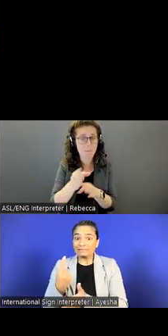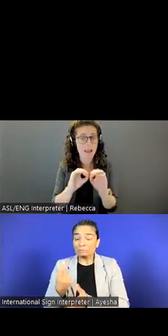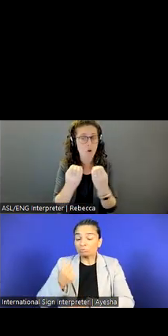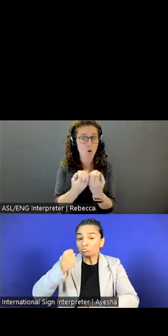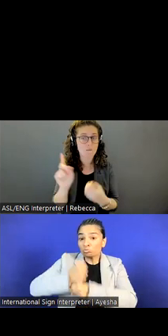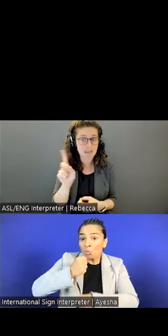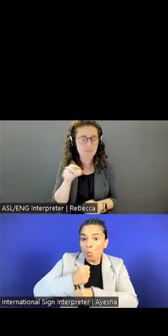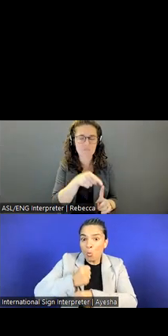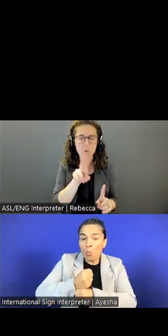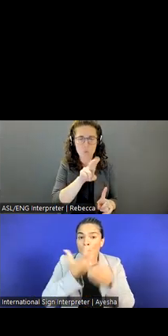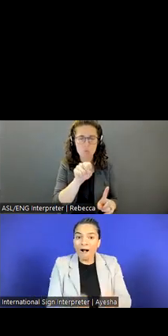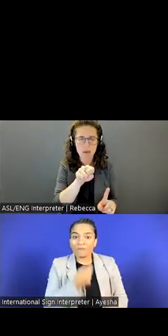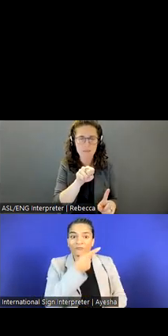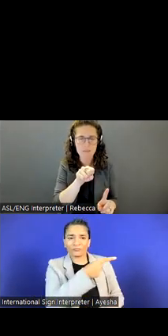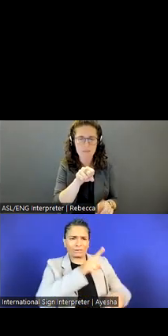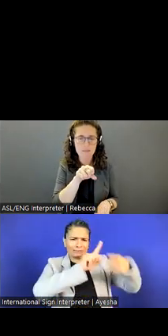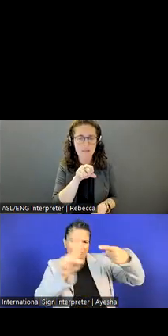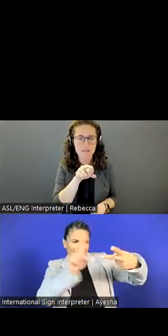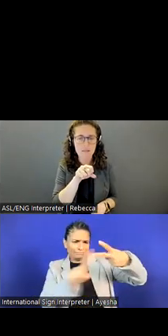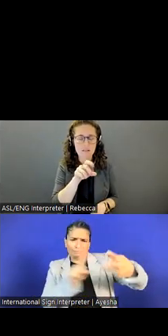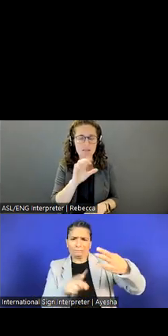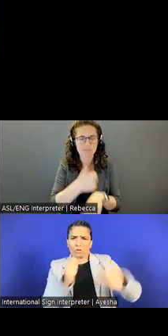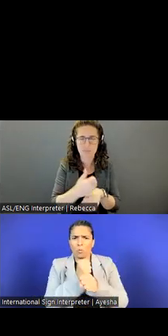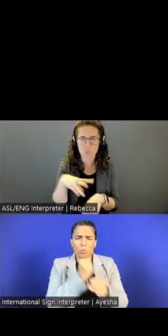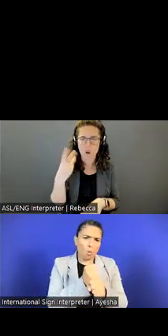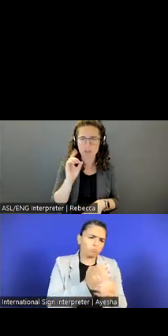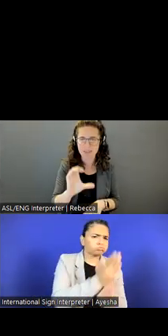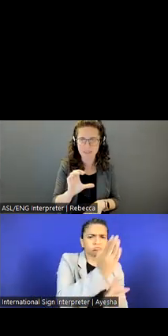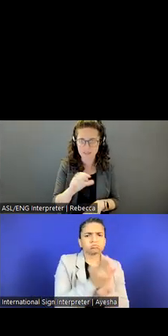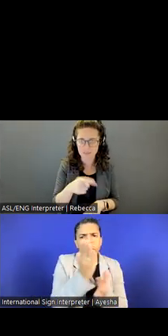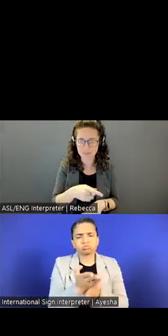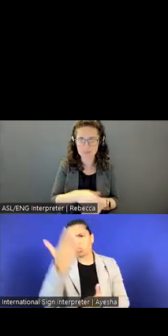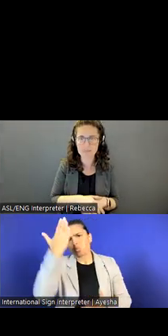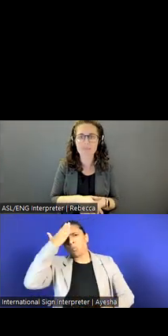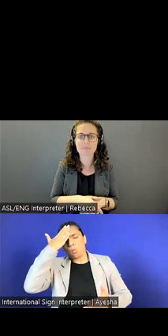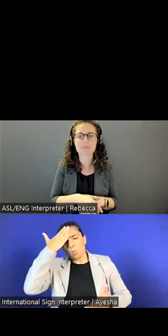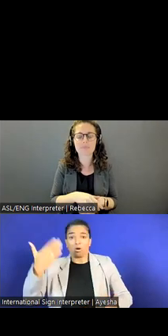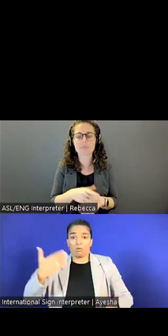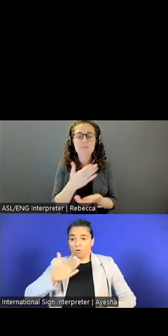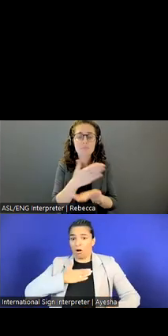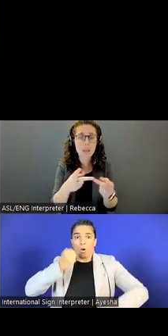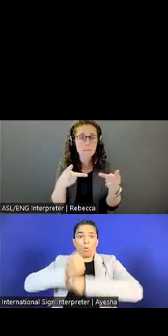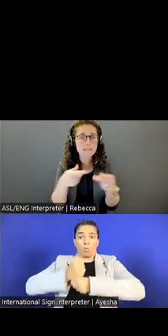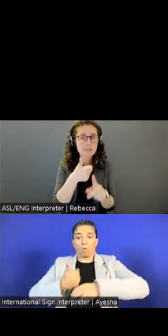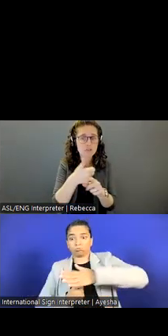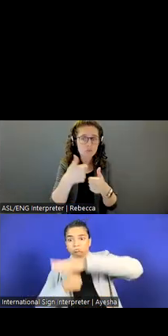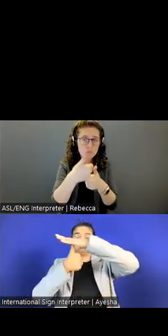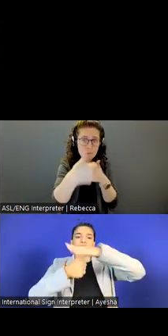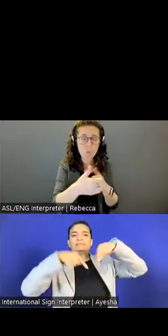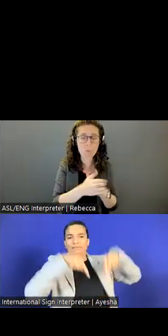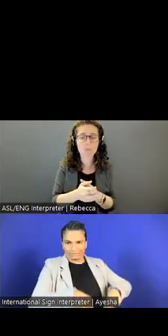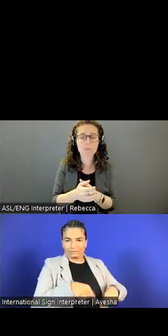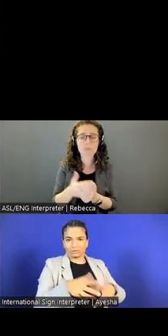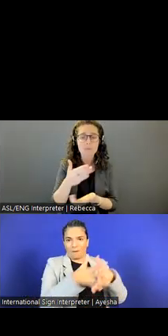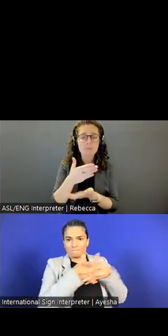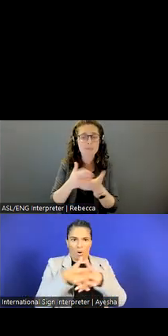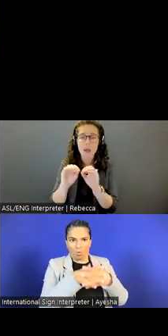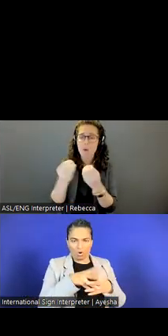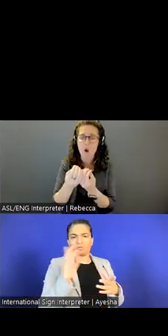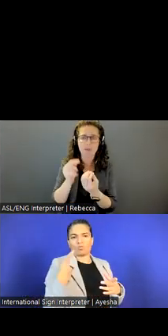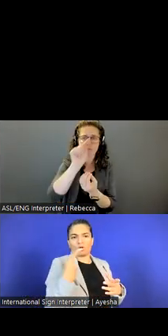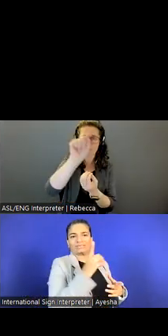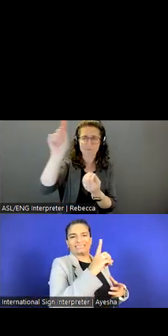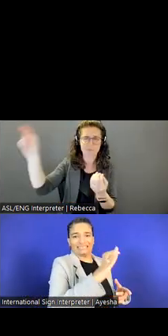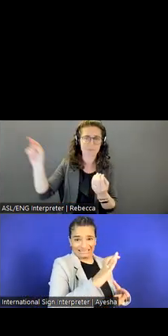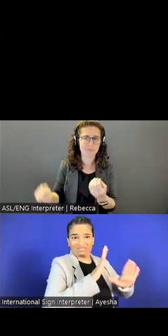U.S. It's in Washington, D.C We have offices in many countries in Europe